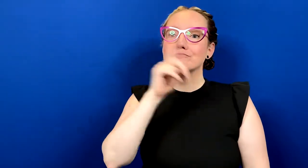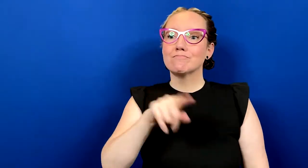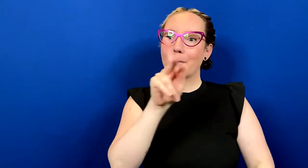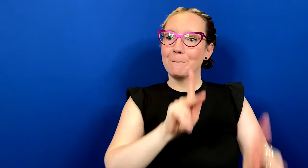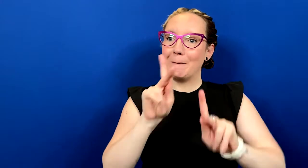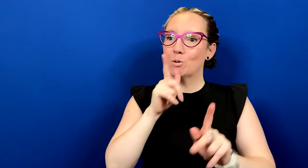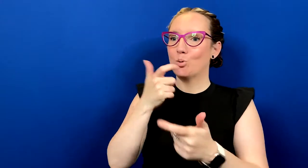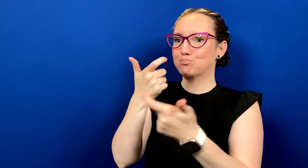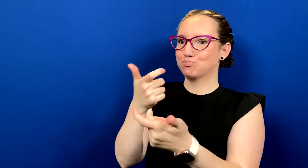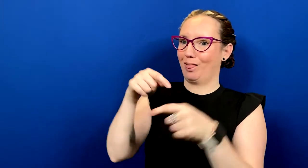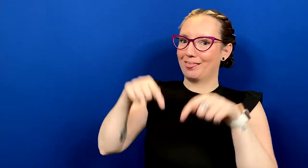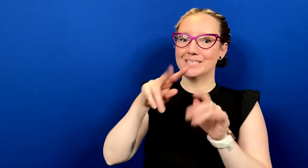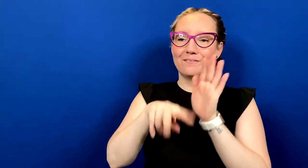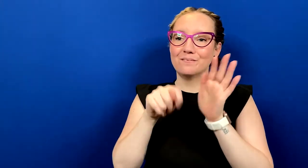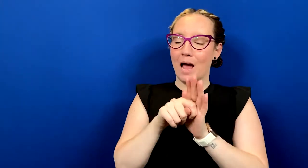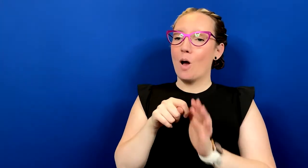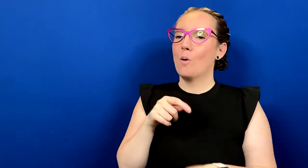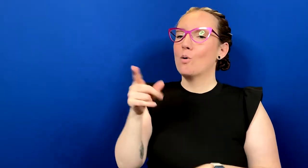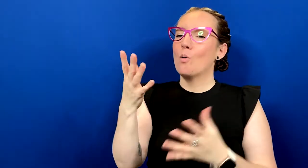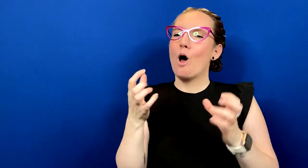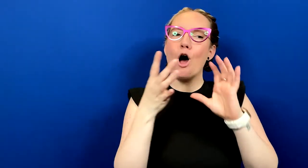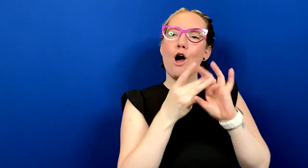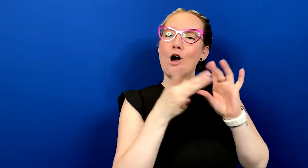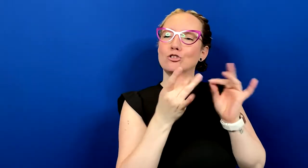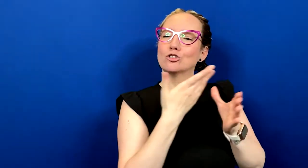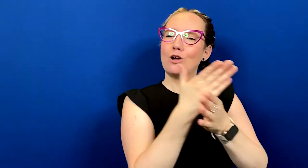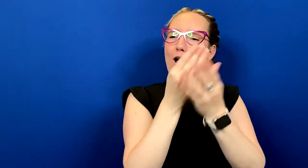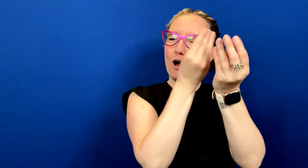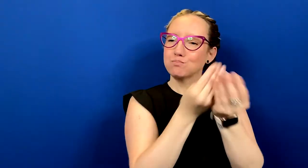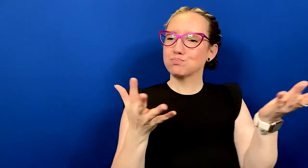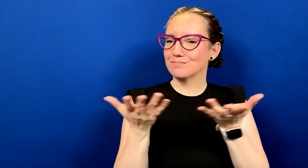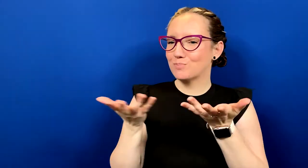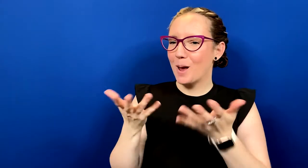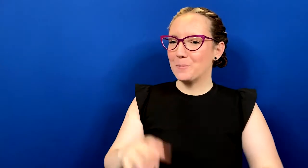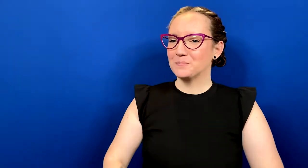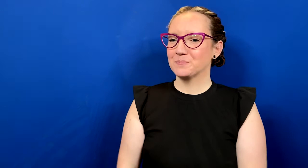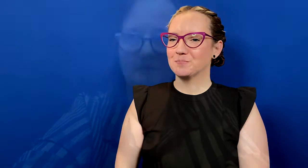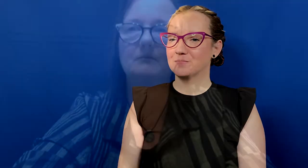What message would you like to share with the viewers?